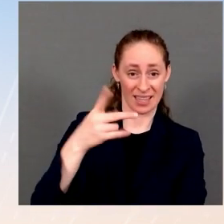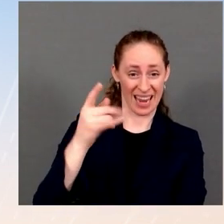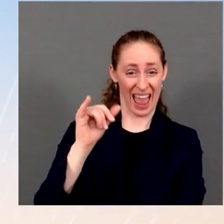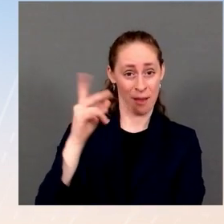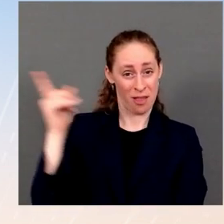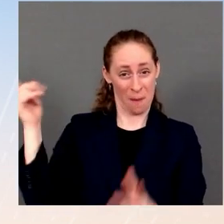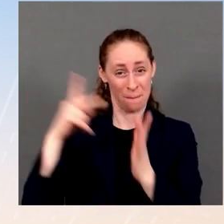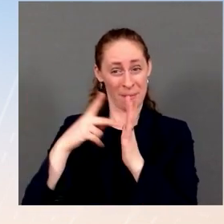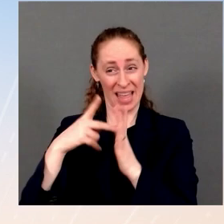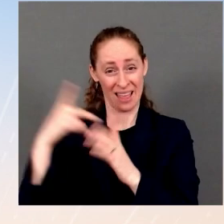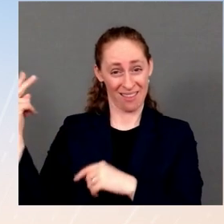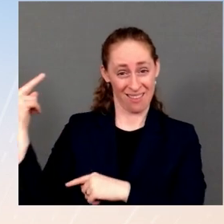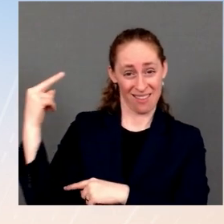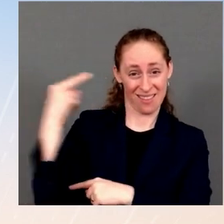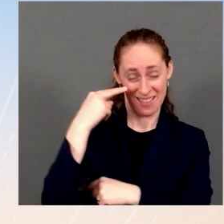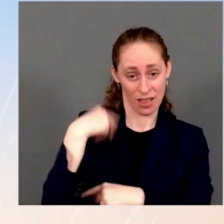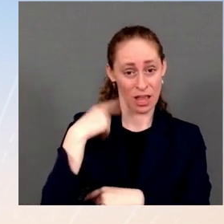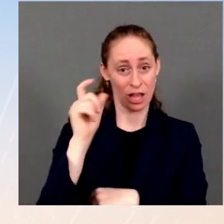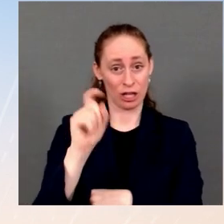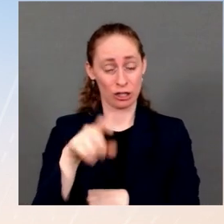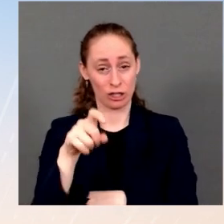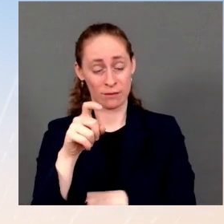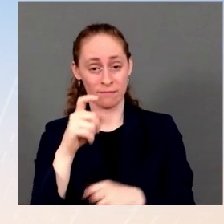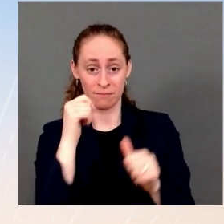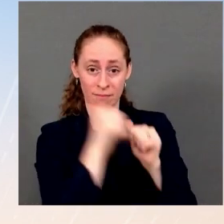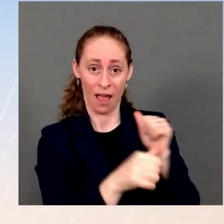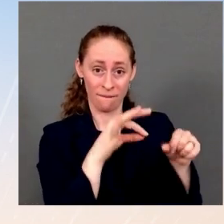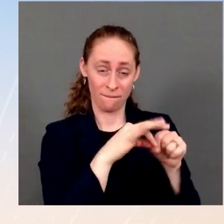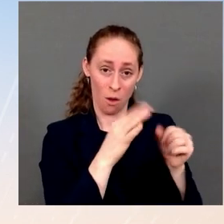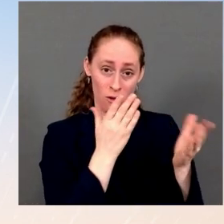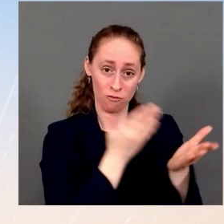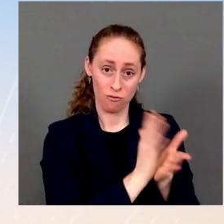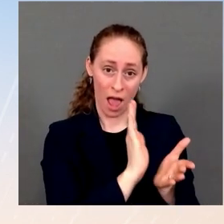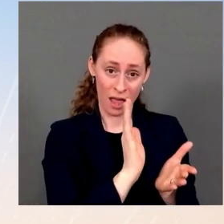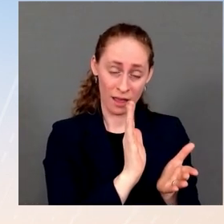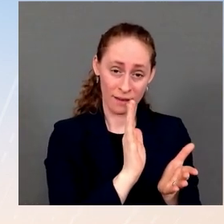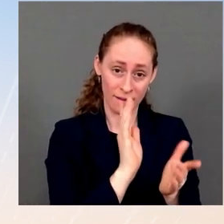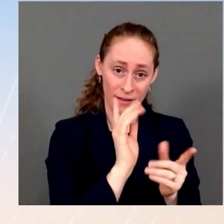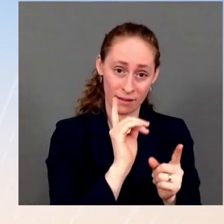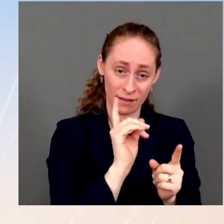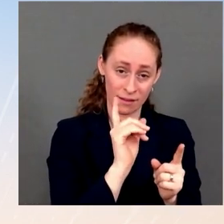The Press: Well, it would be. Ms. Jean-Pierre: That's a jump. So, let me just -- let me just lay a couple things out for you.